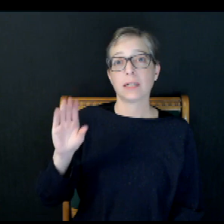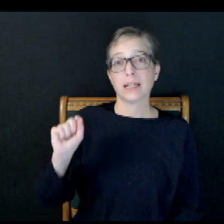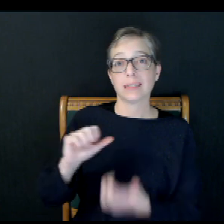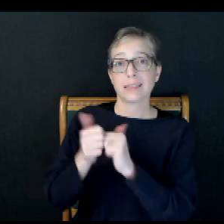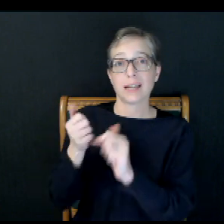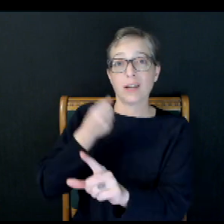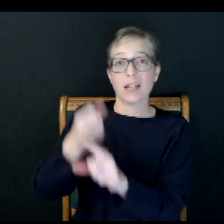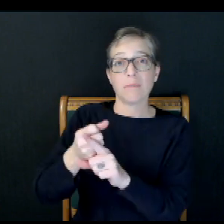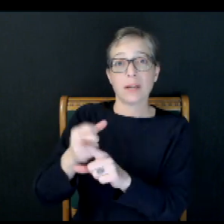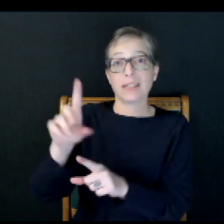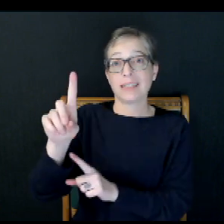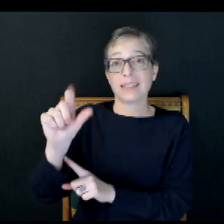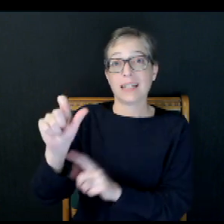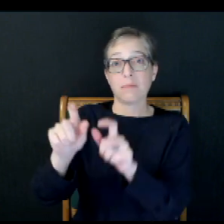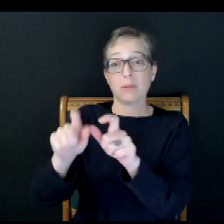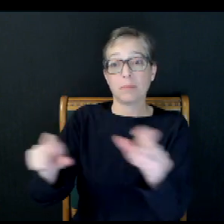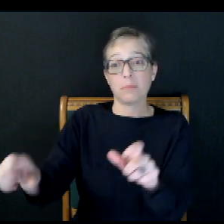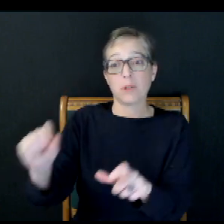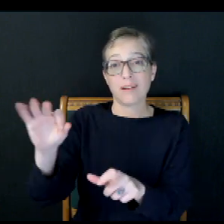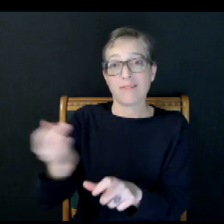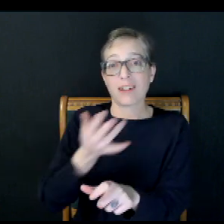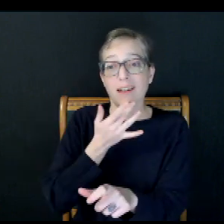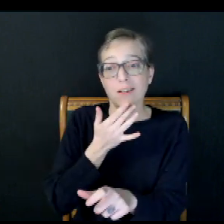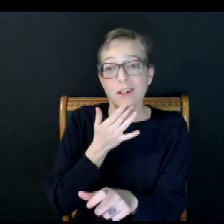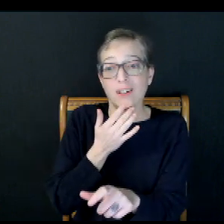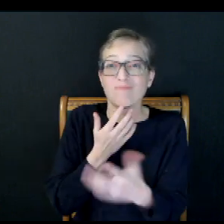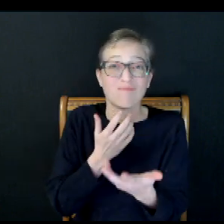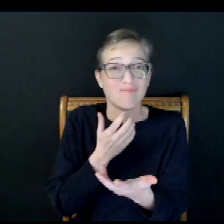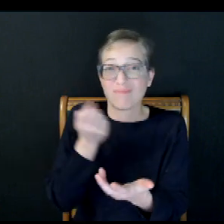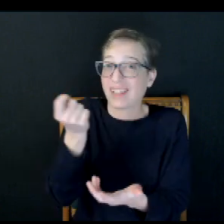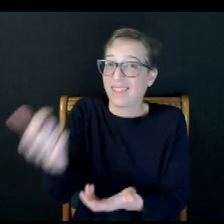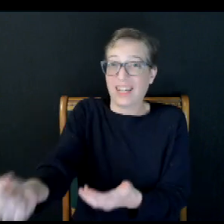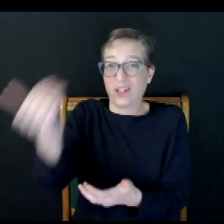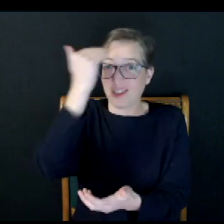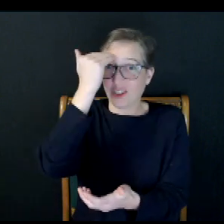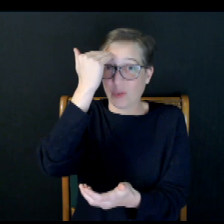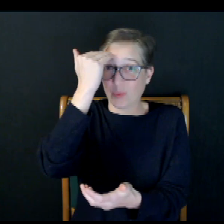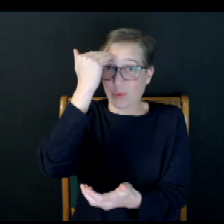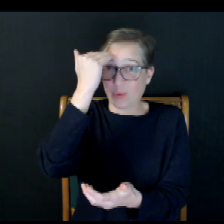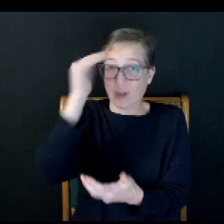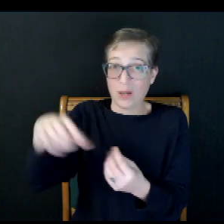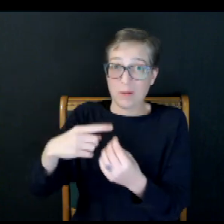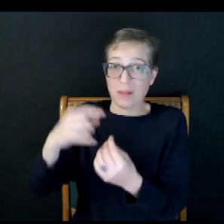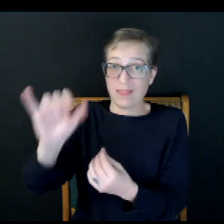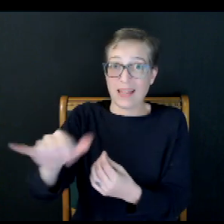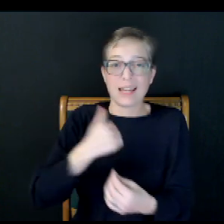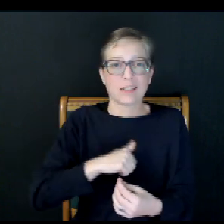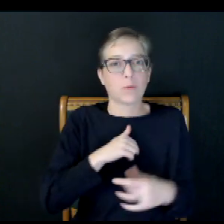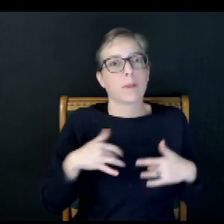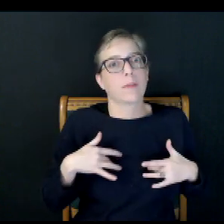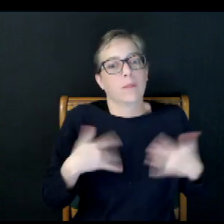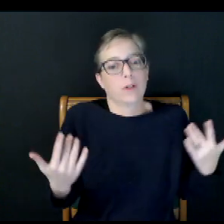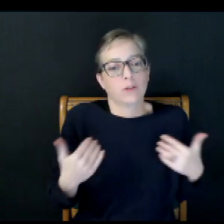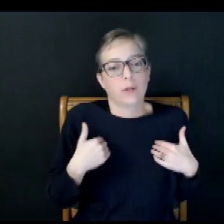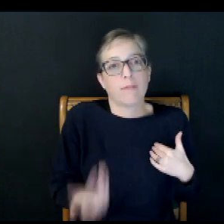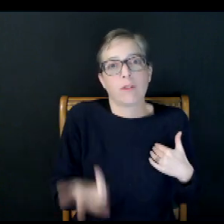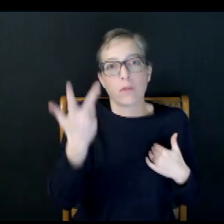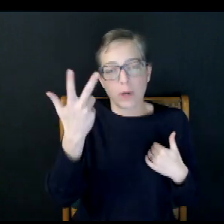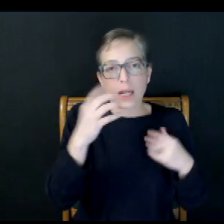We, at the Community Living Equity Center are thrilled to feature three organizations within three states that are beginning to